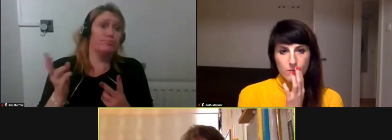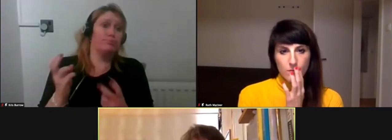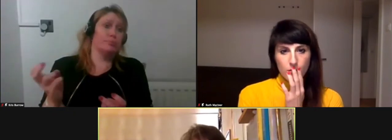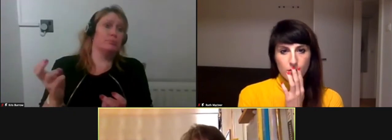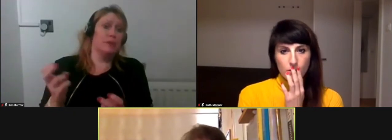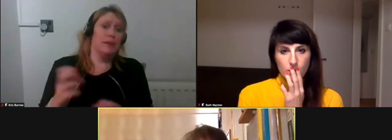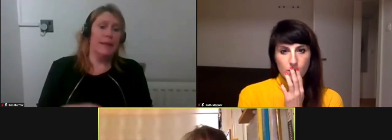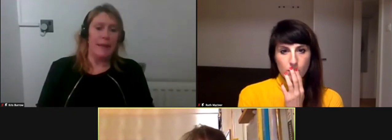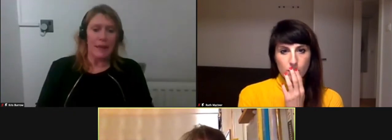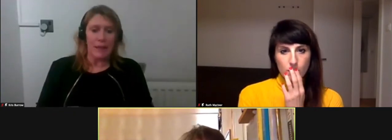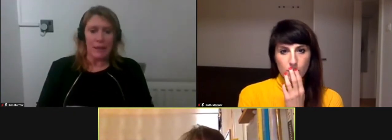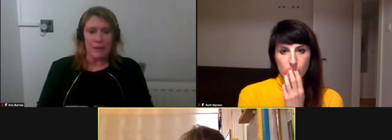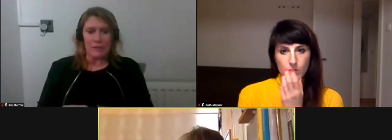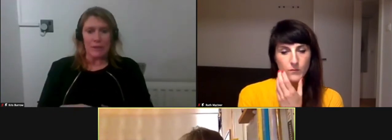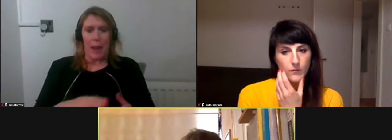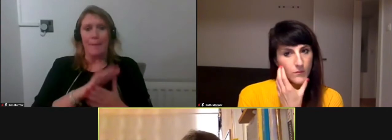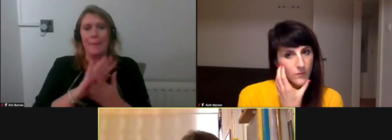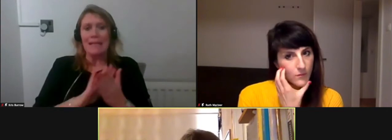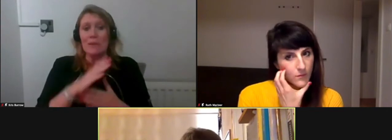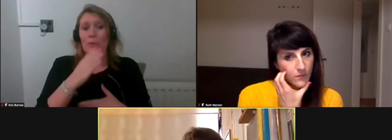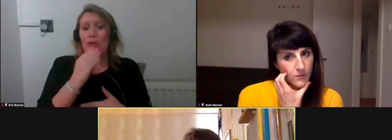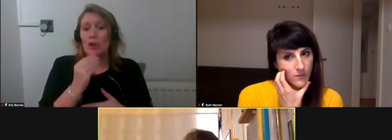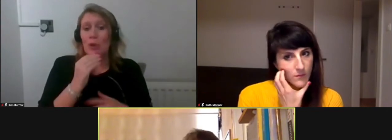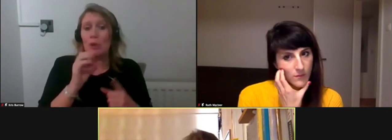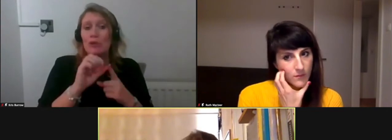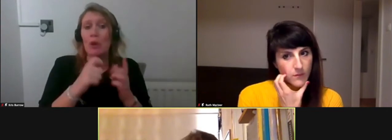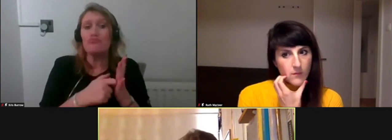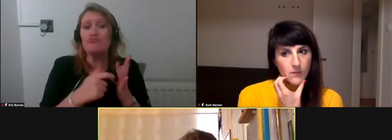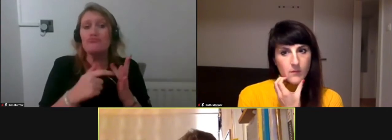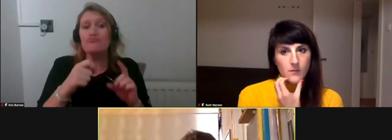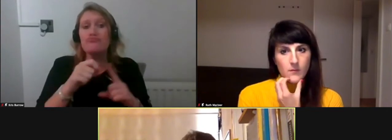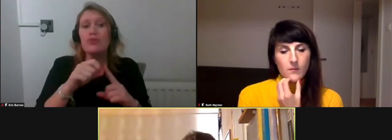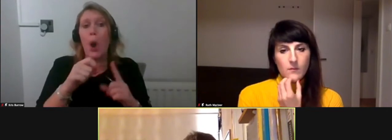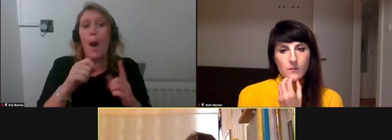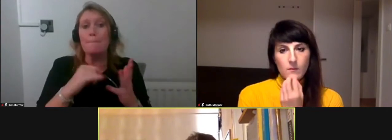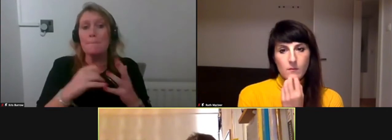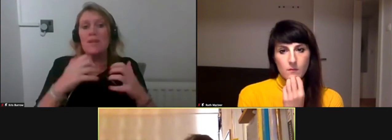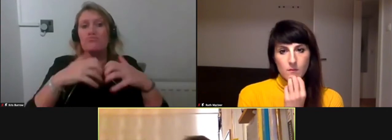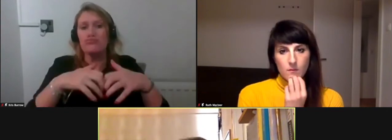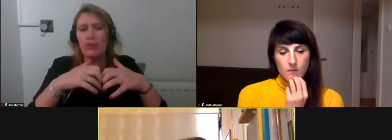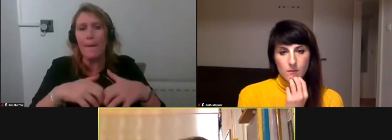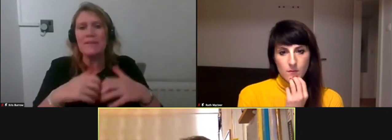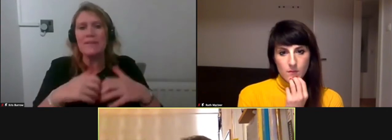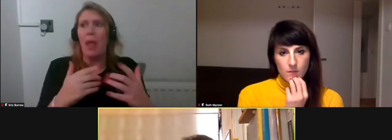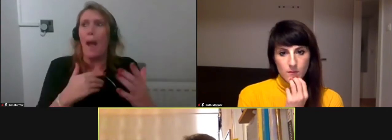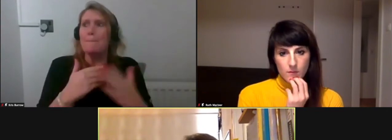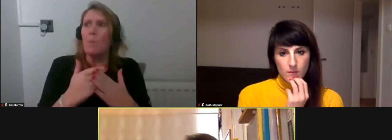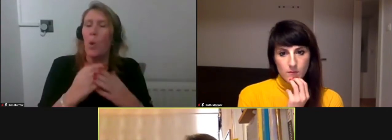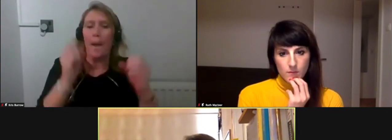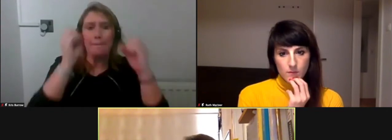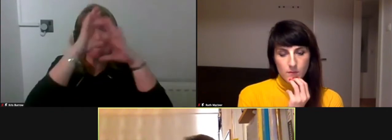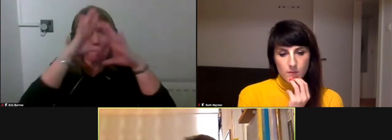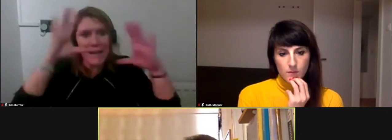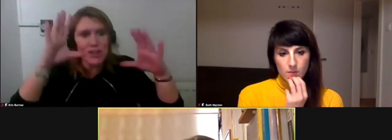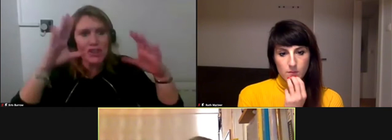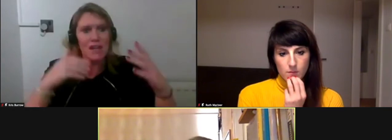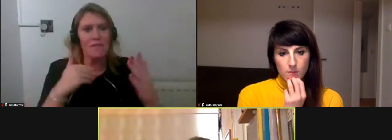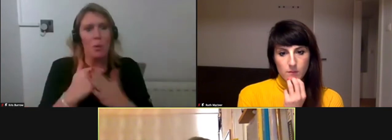bit more, dare I say it imaginative, they might be more interesting to hear or to